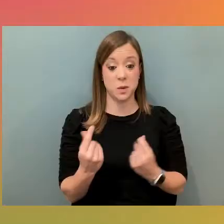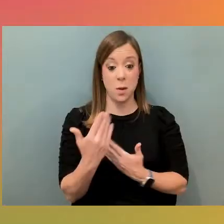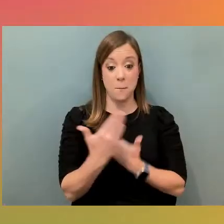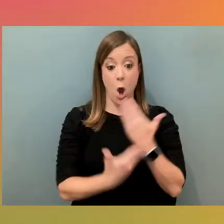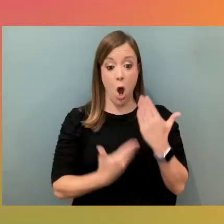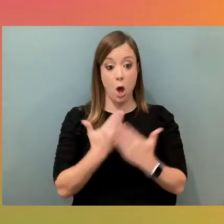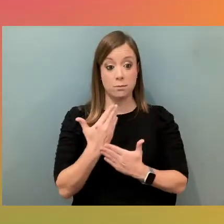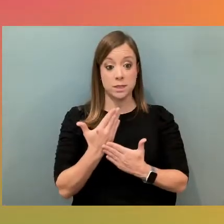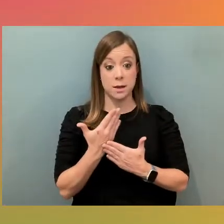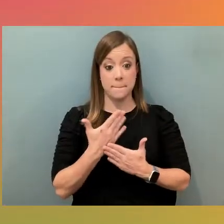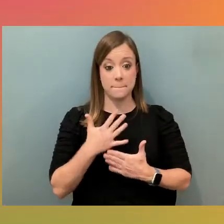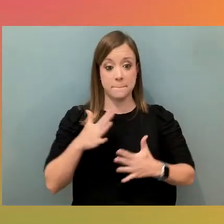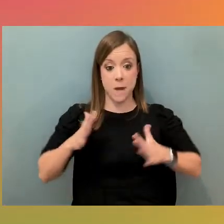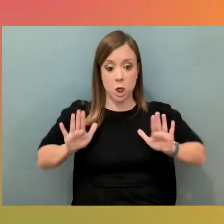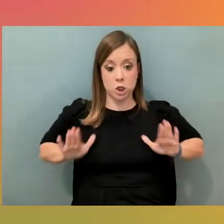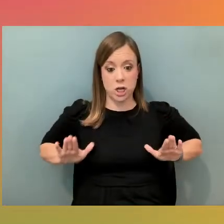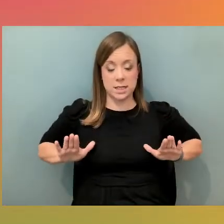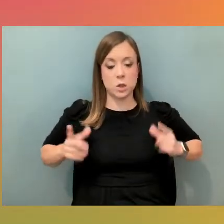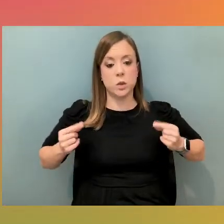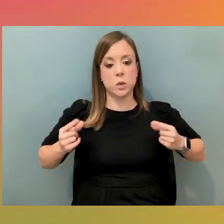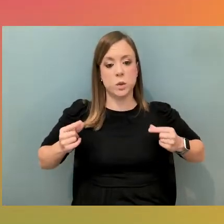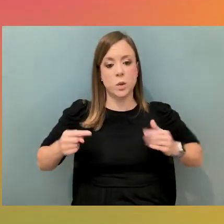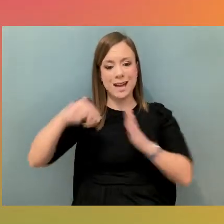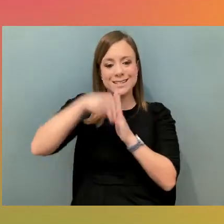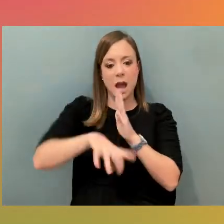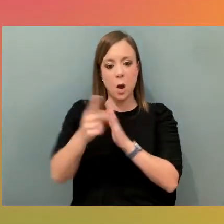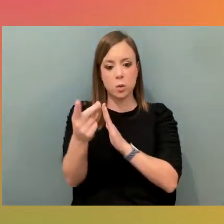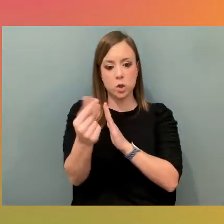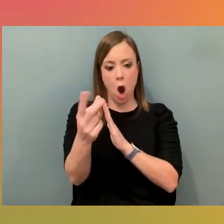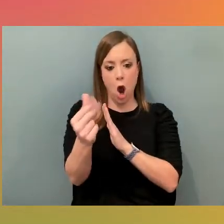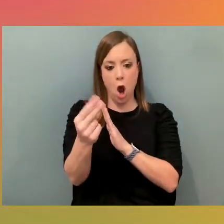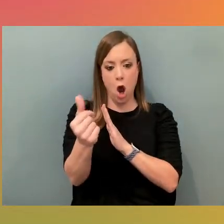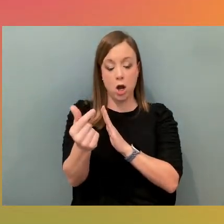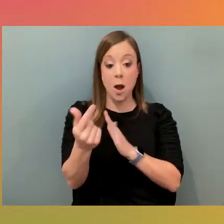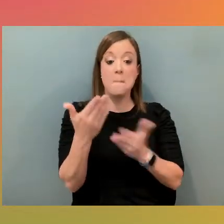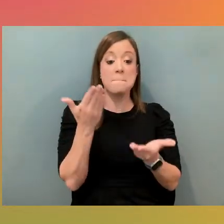AND THEN BRING YOUR PALMS BY YOUR CHEST.